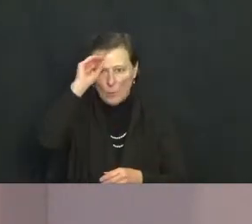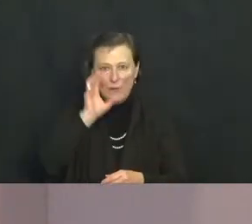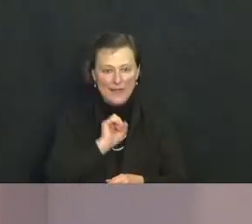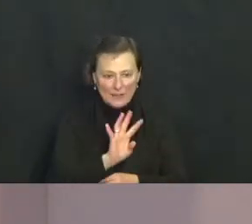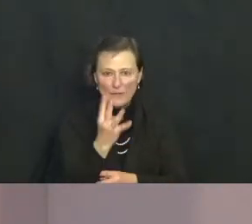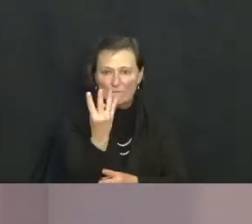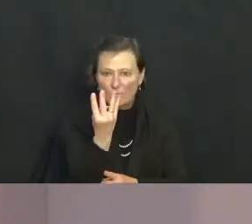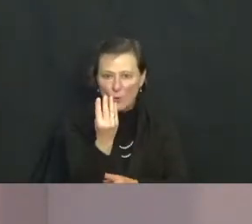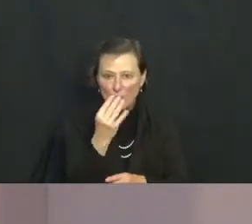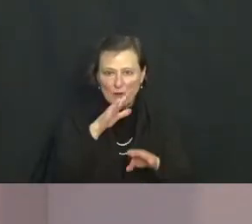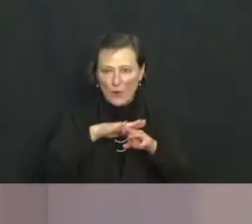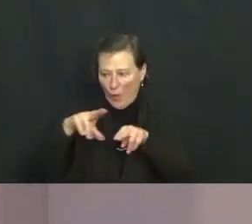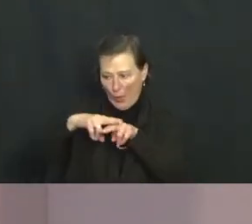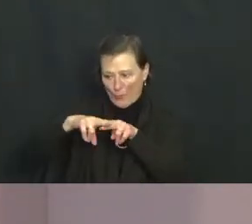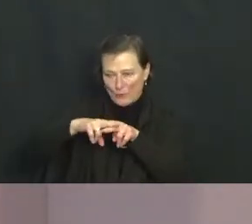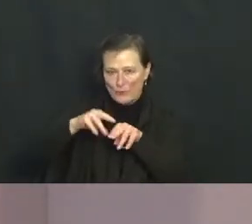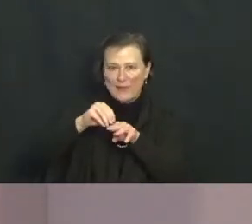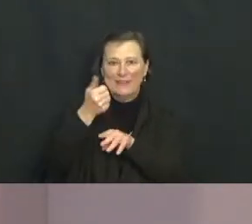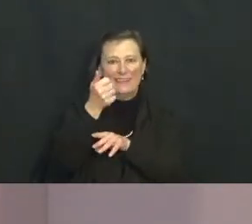train in 1955.